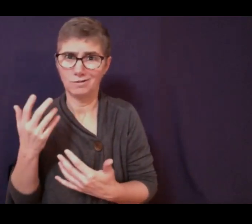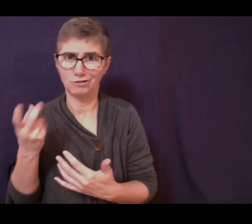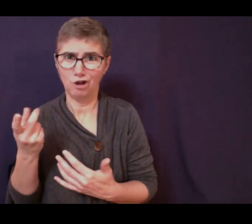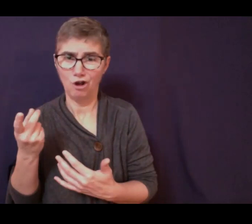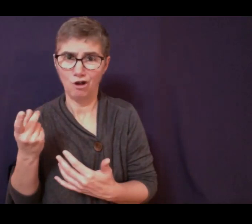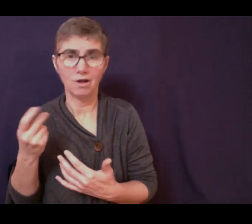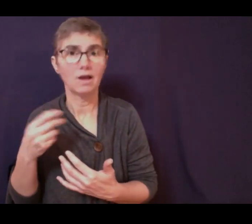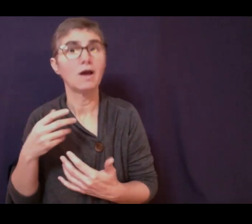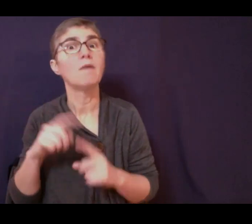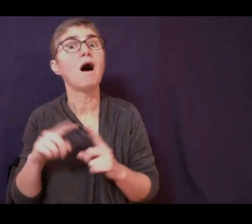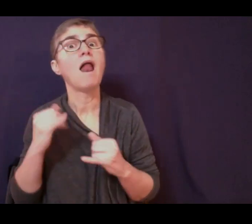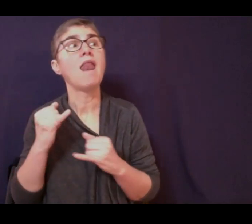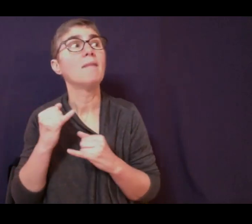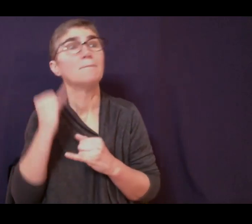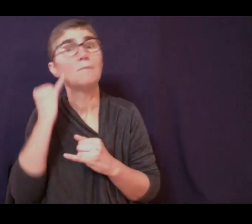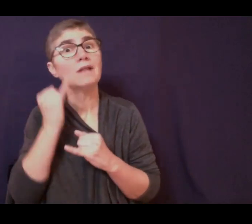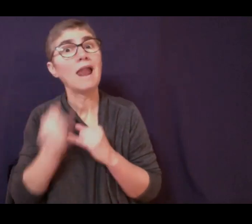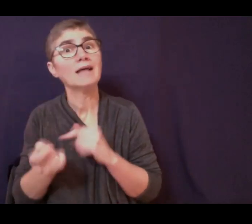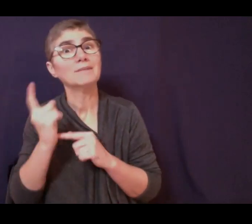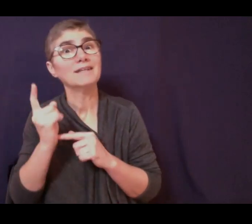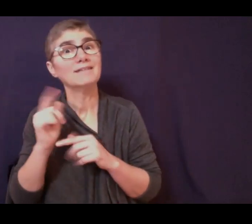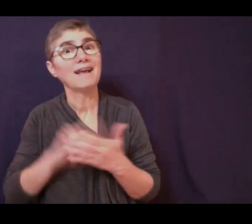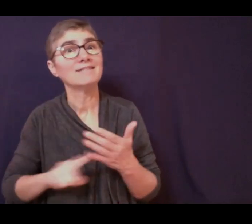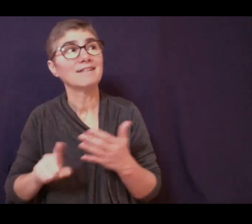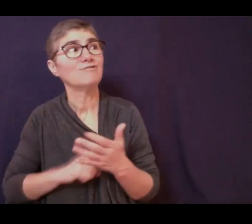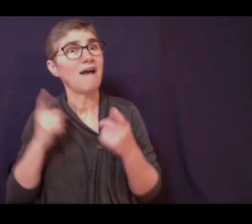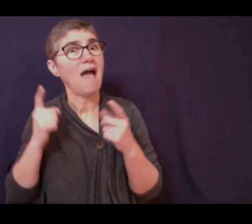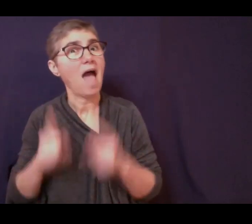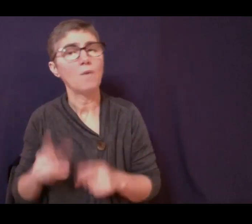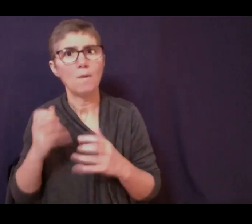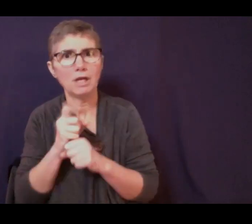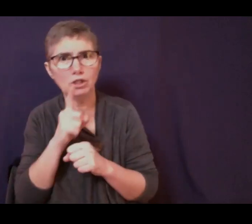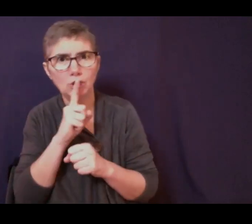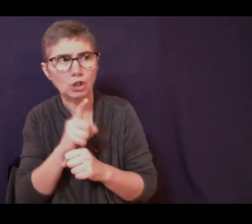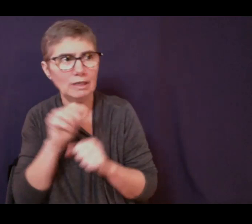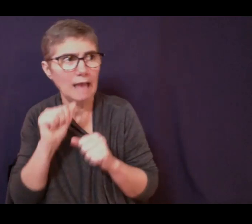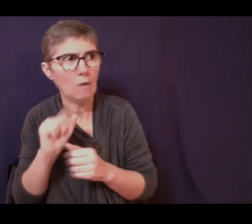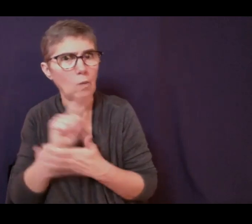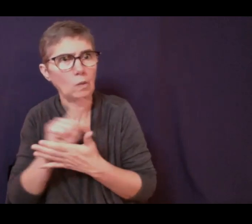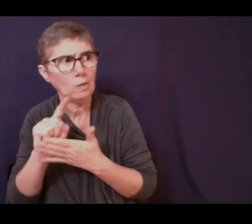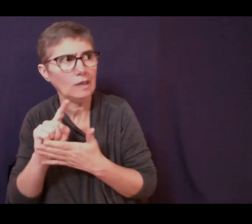comes up she wanted to make sure like it would be okay if she takes a week or two off kind of last